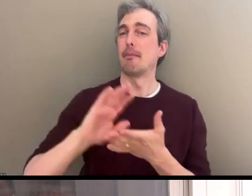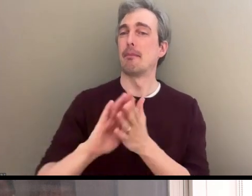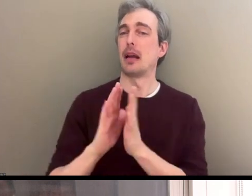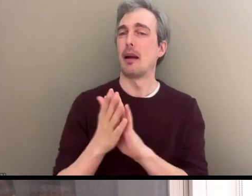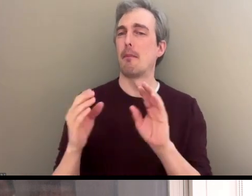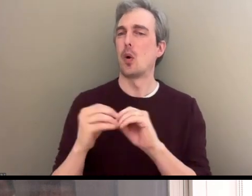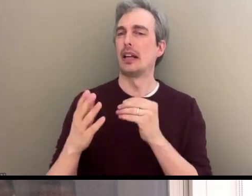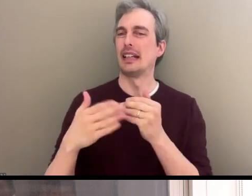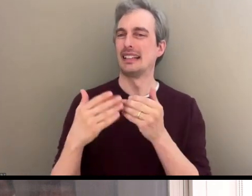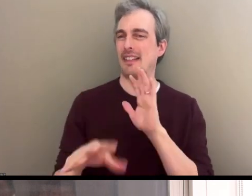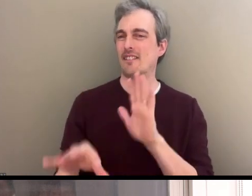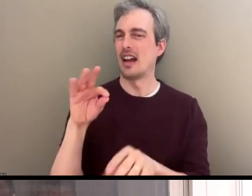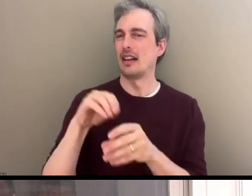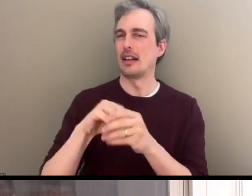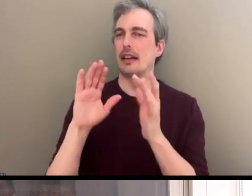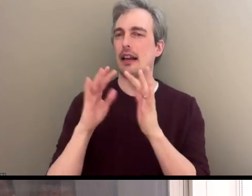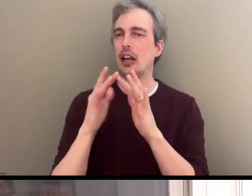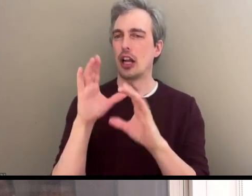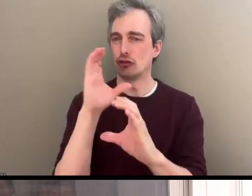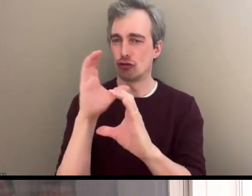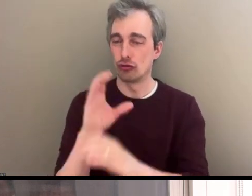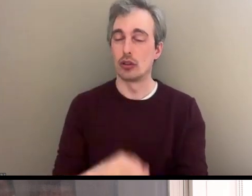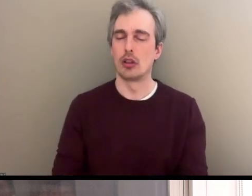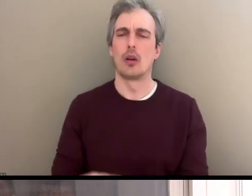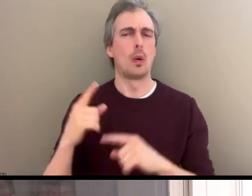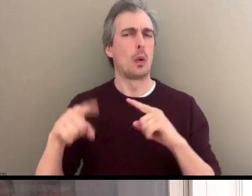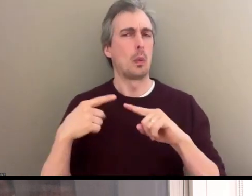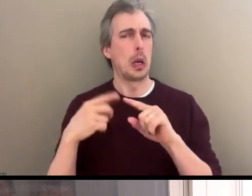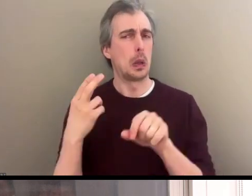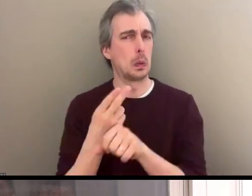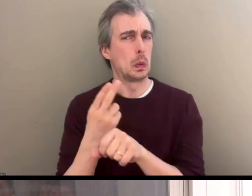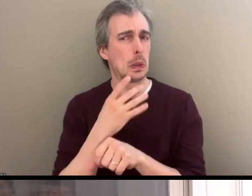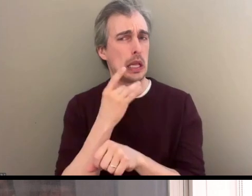When to use Lighthouse. So Lighthouse is really good for a quick audit.